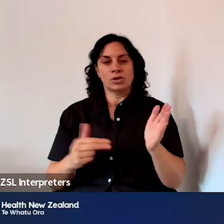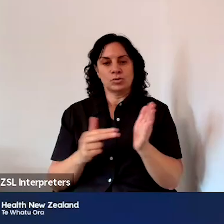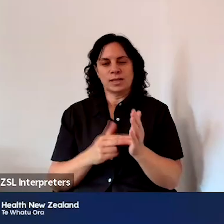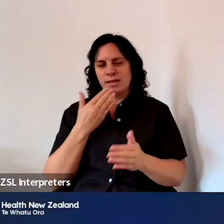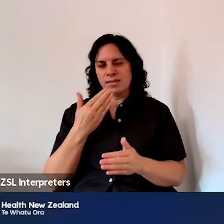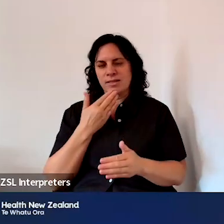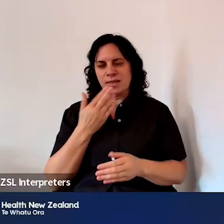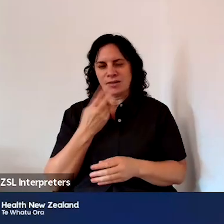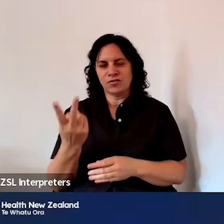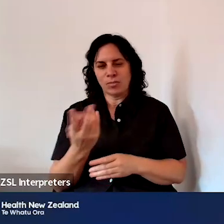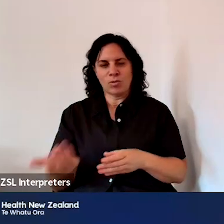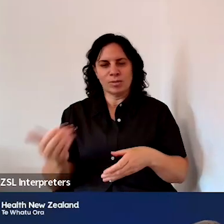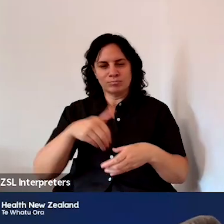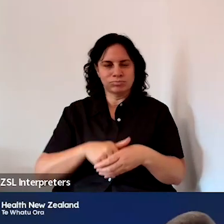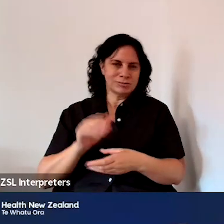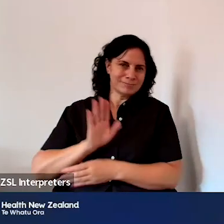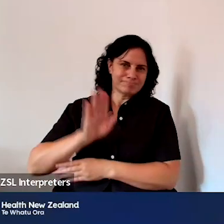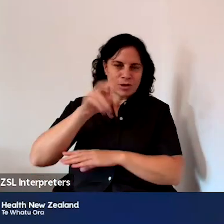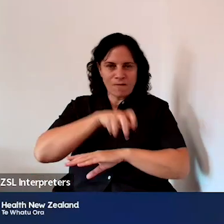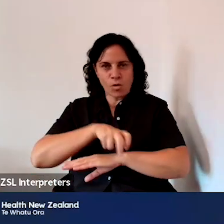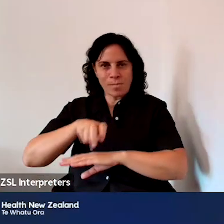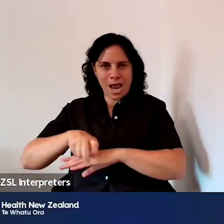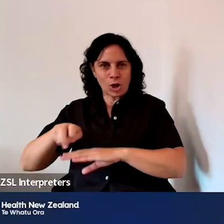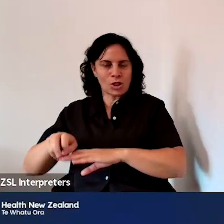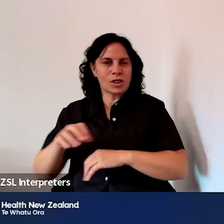and your willingness, to join a panel and sort of spend a bit of time